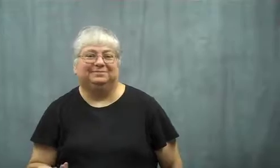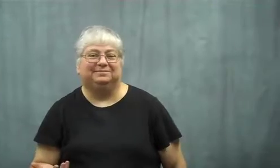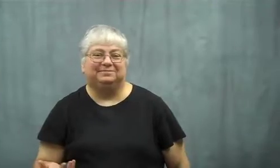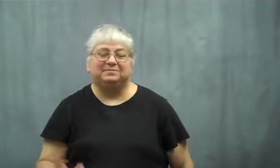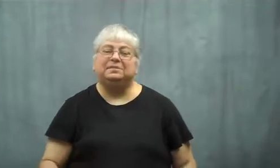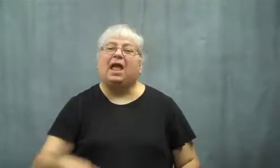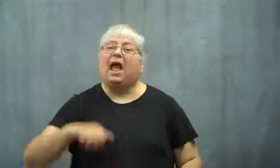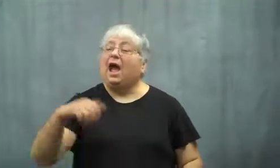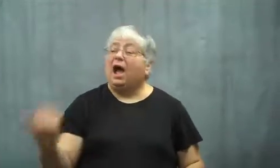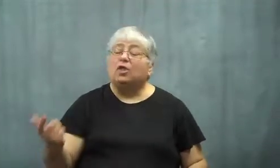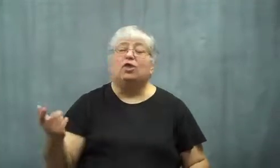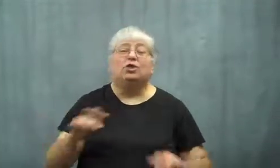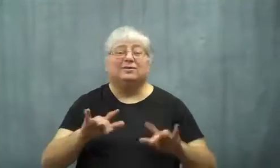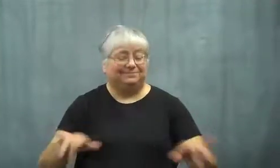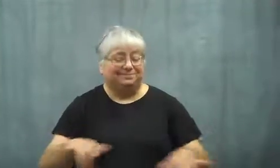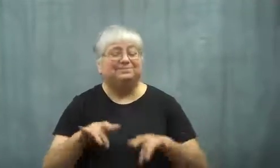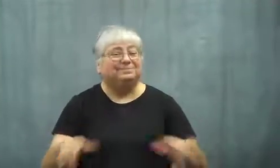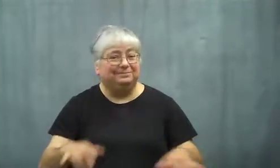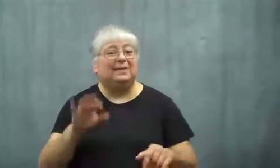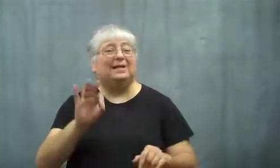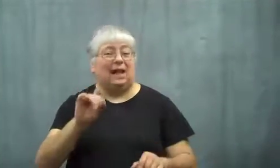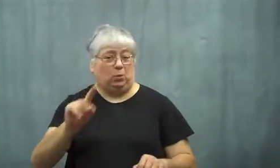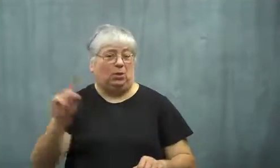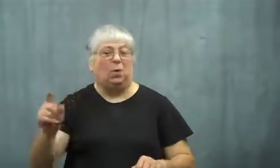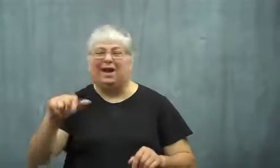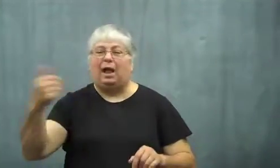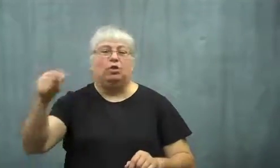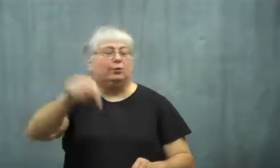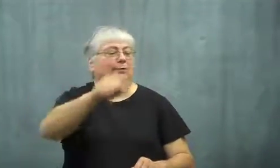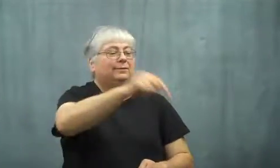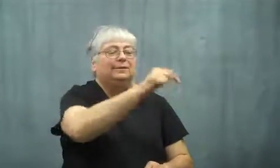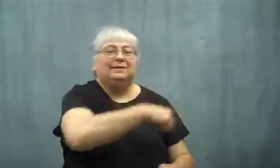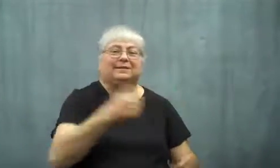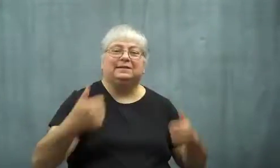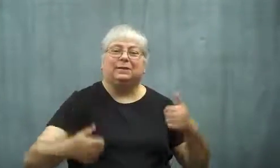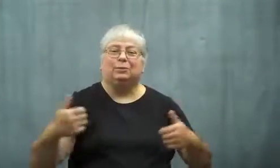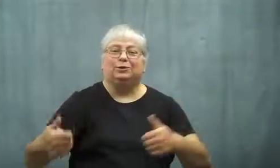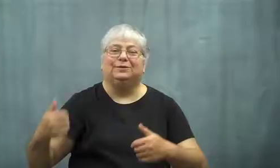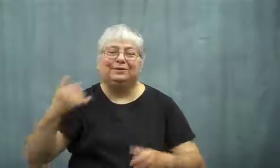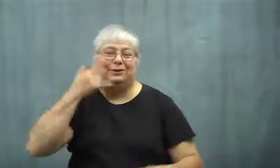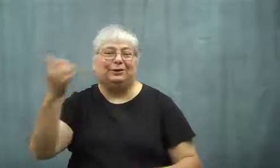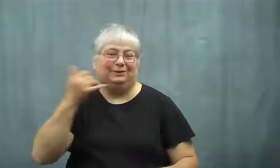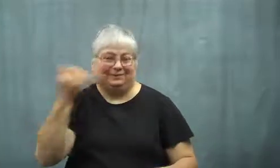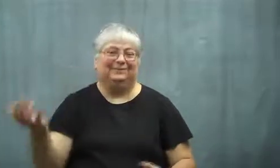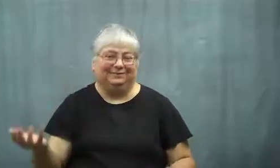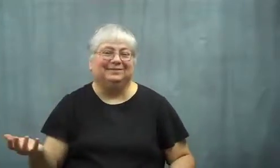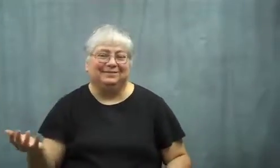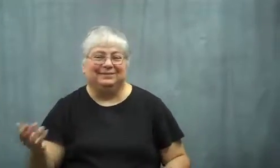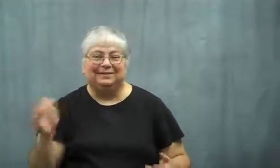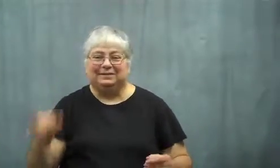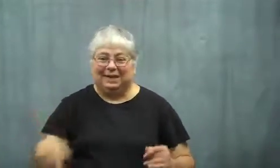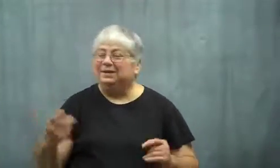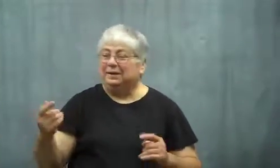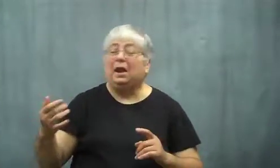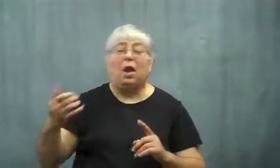There were other 911 tapes from neighbors who called.